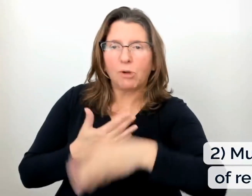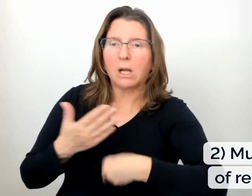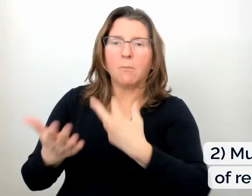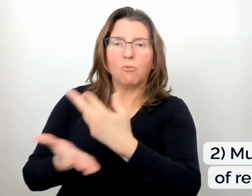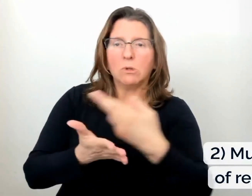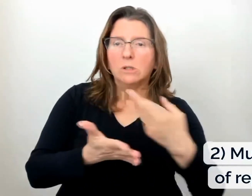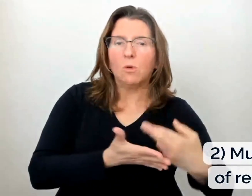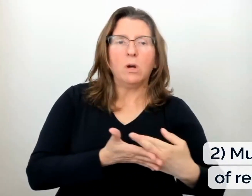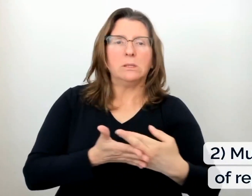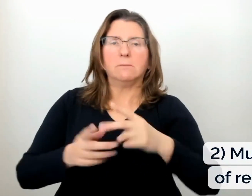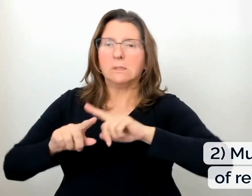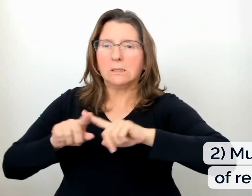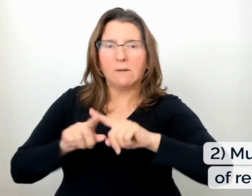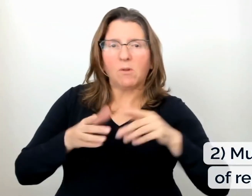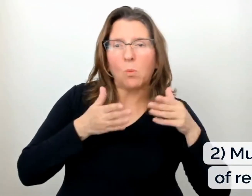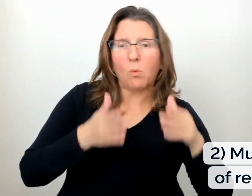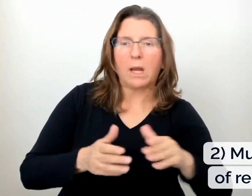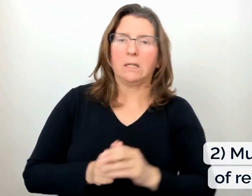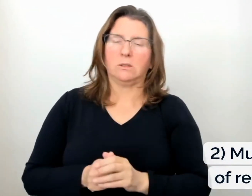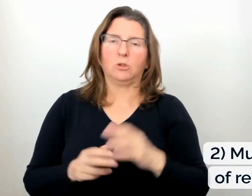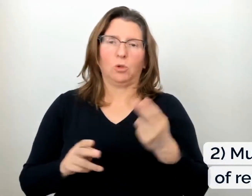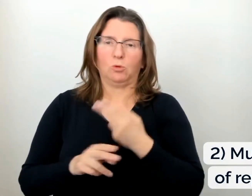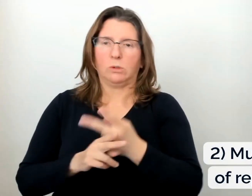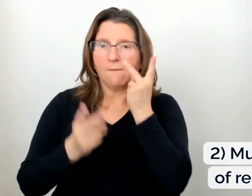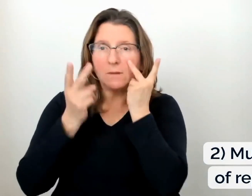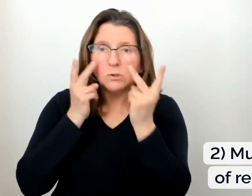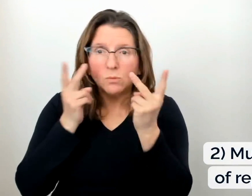This deals with the curriculum, teaching and learning materials, as well as other resources.